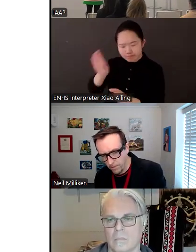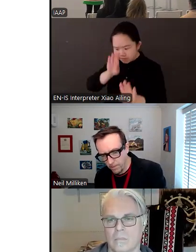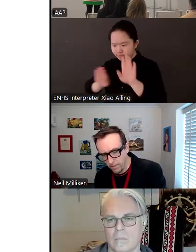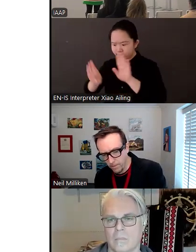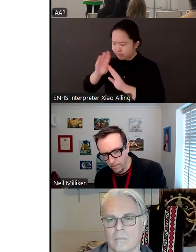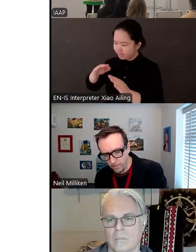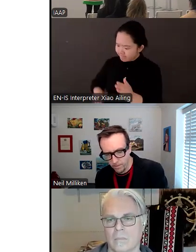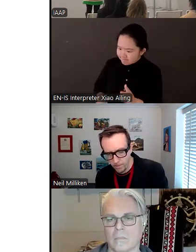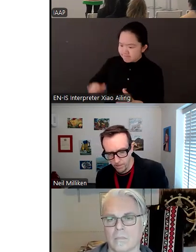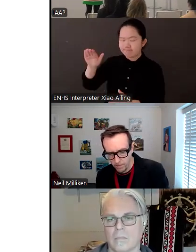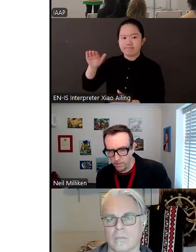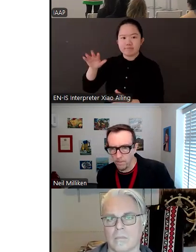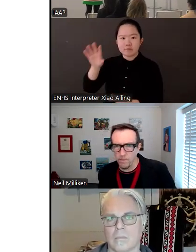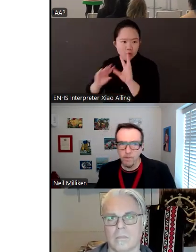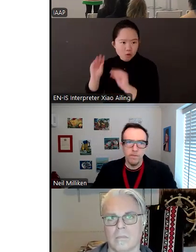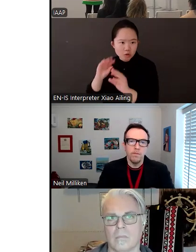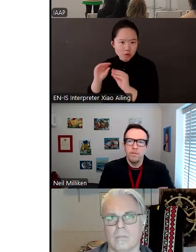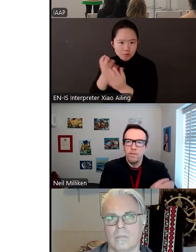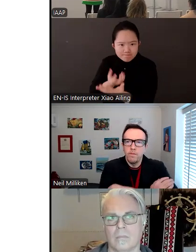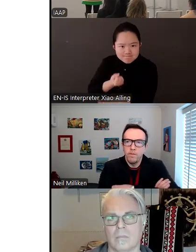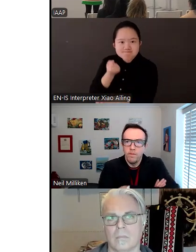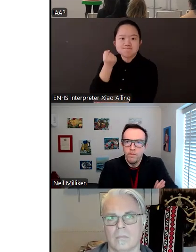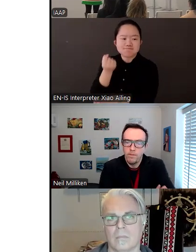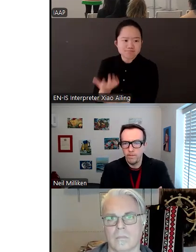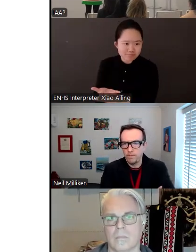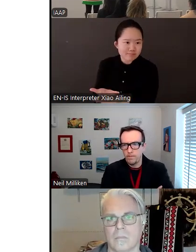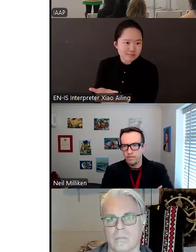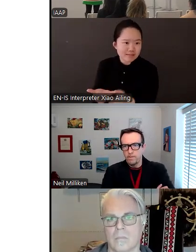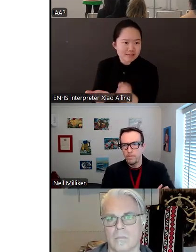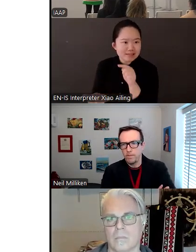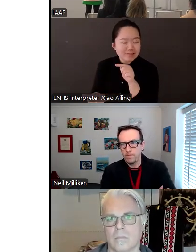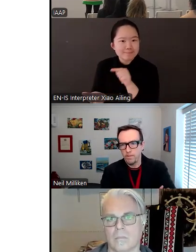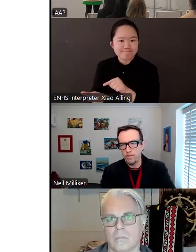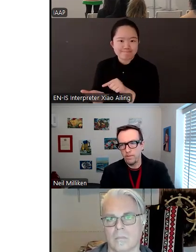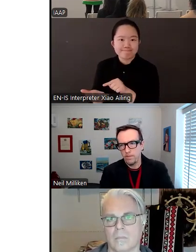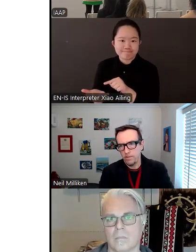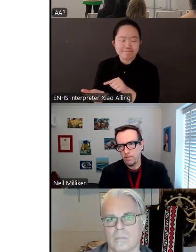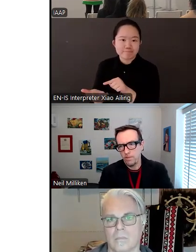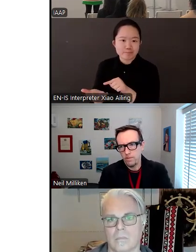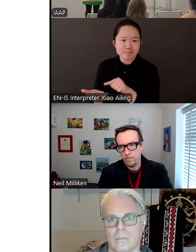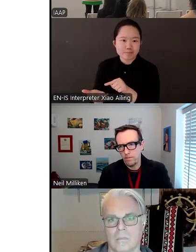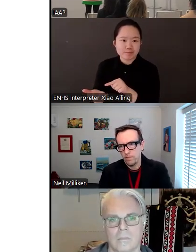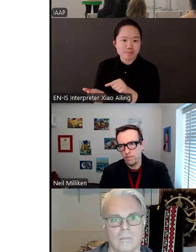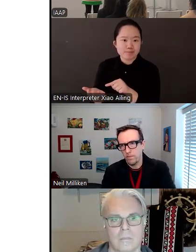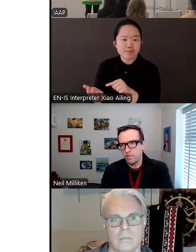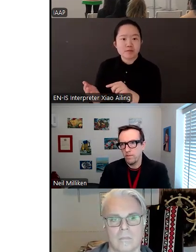I think that had some meaning to, to, to it and, and trying to maybe think about how do my approach,